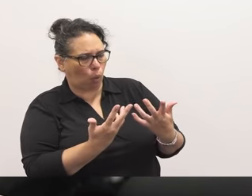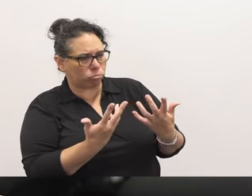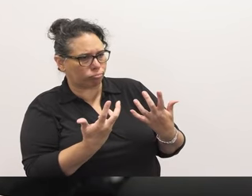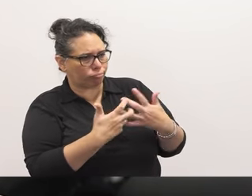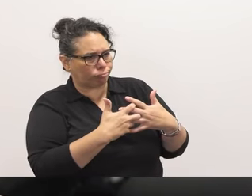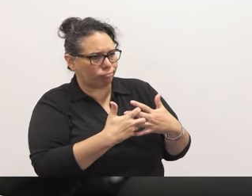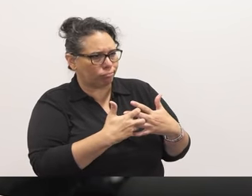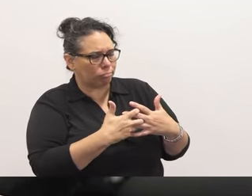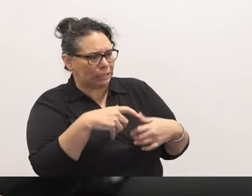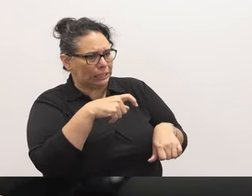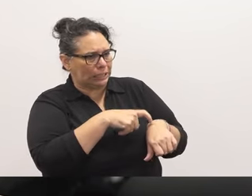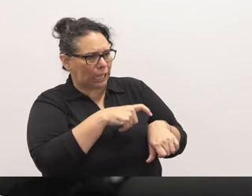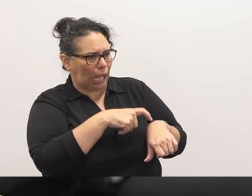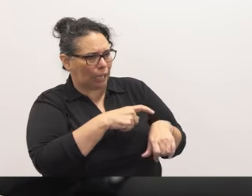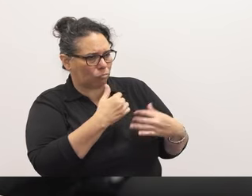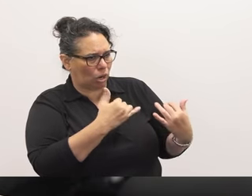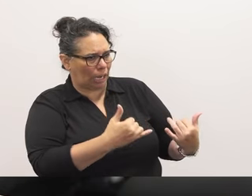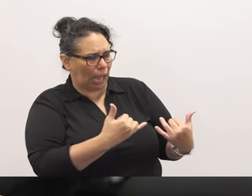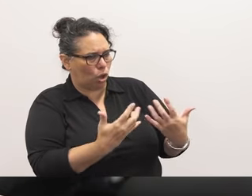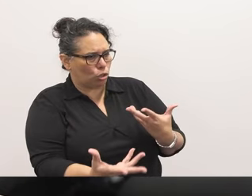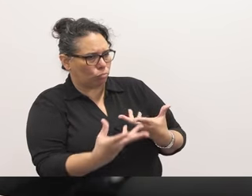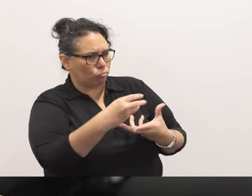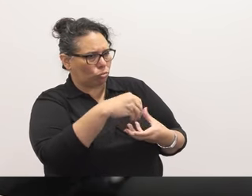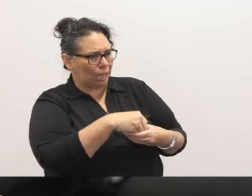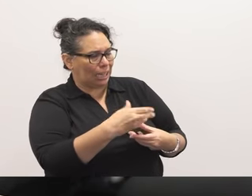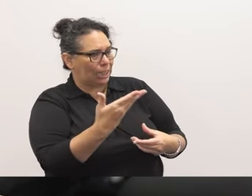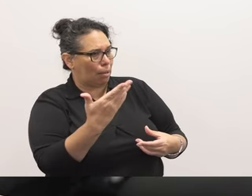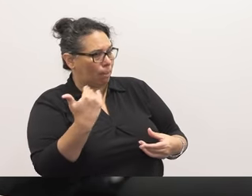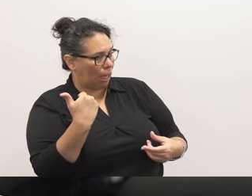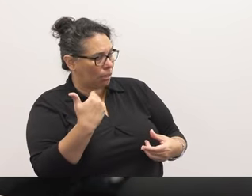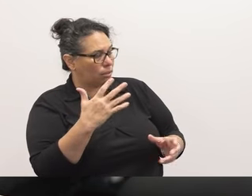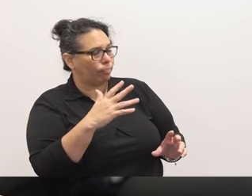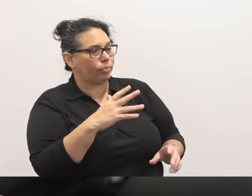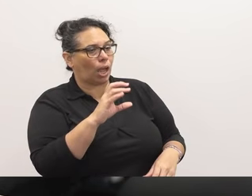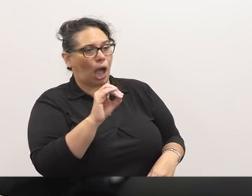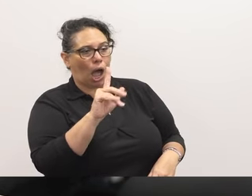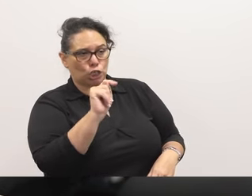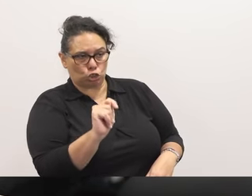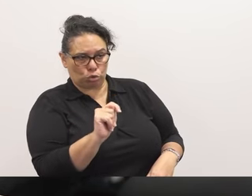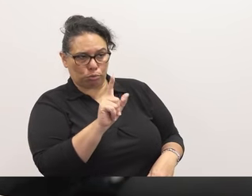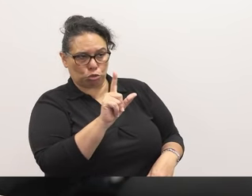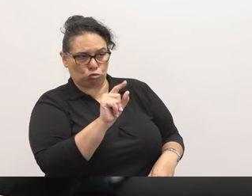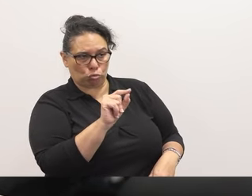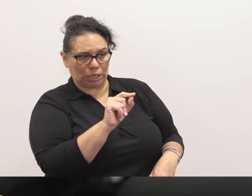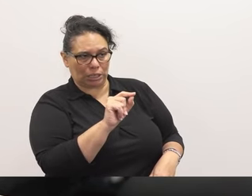And I'll just say, just to bring in the past in October of 2020,